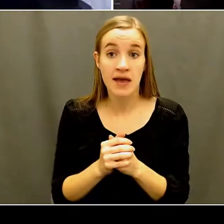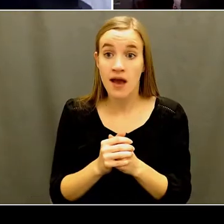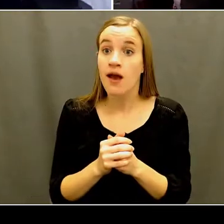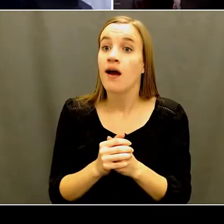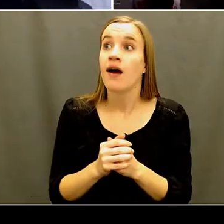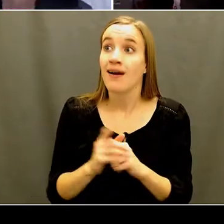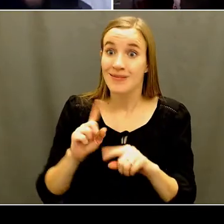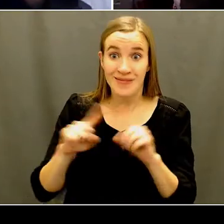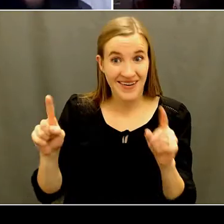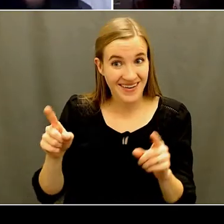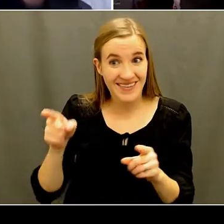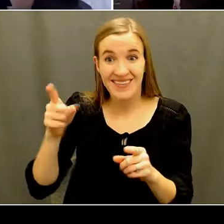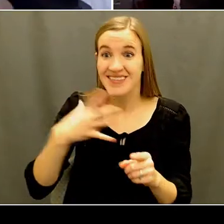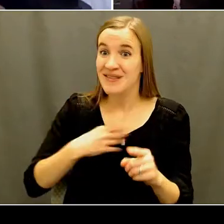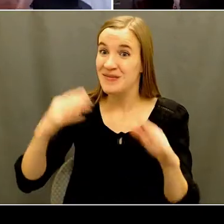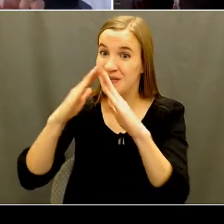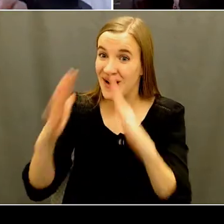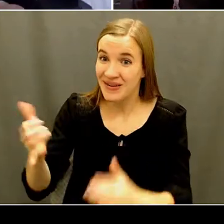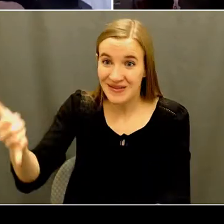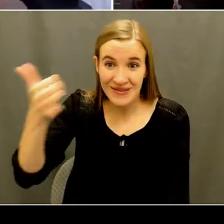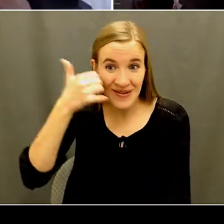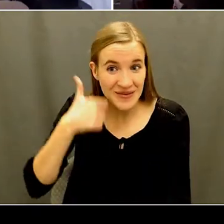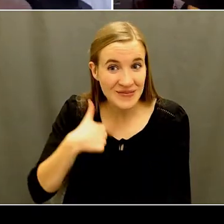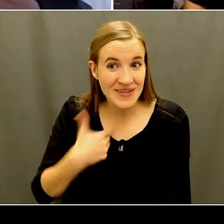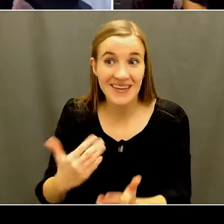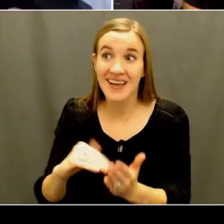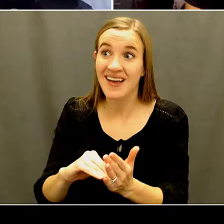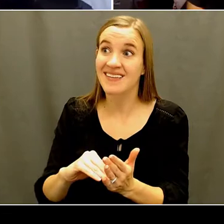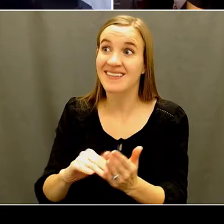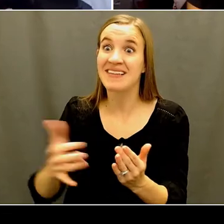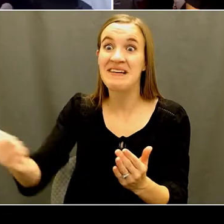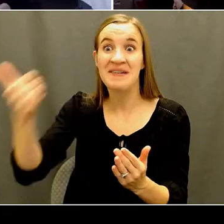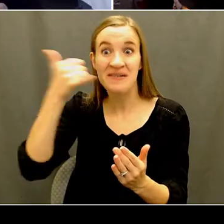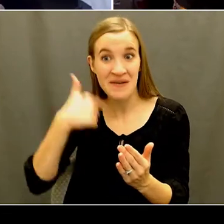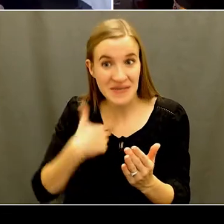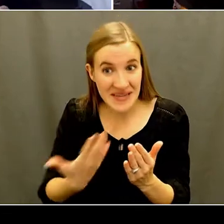not a detail, they had communicated, what's called an urgent need, for this